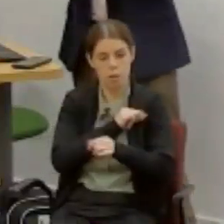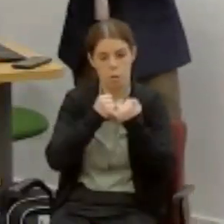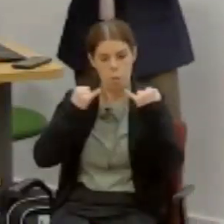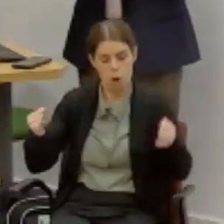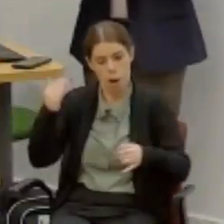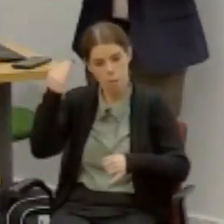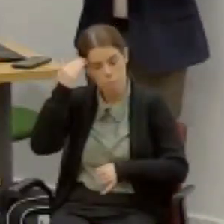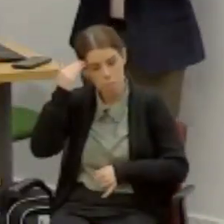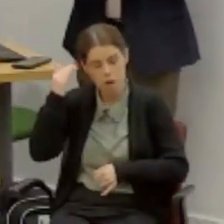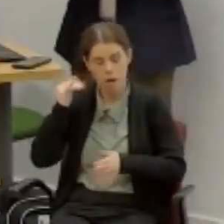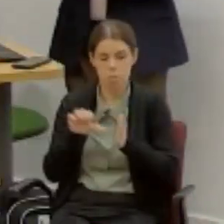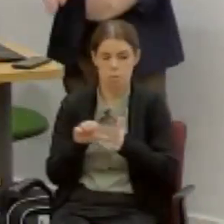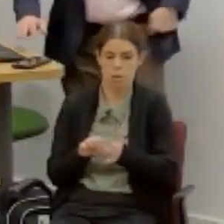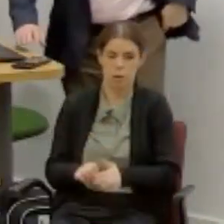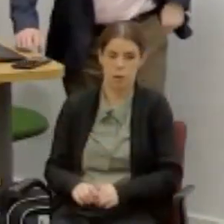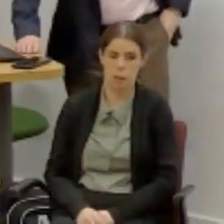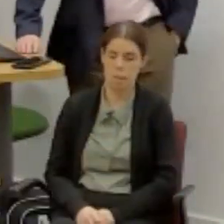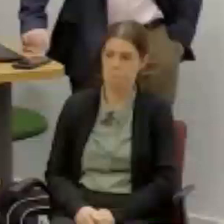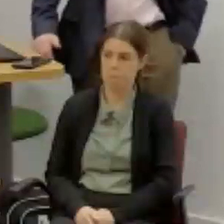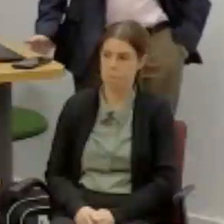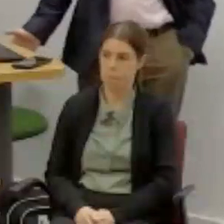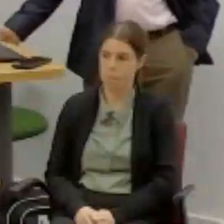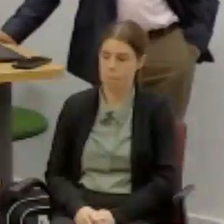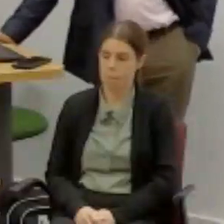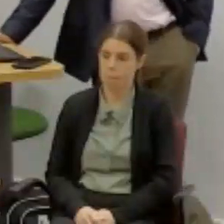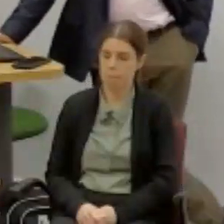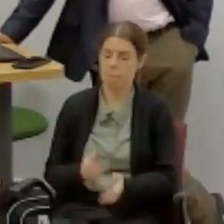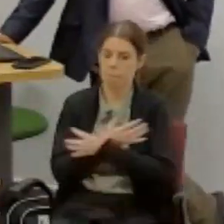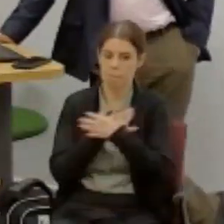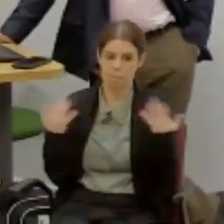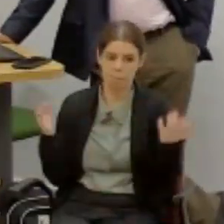I not there are so many questions here and online.